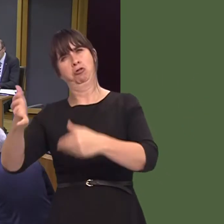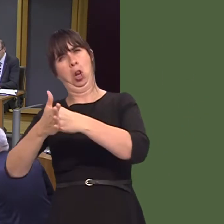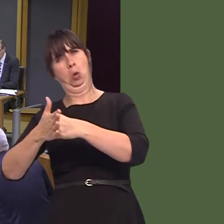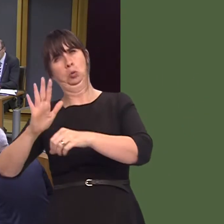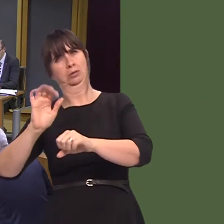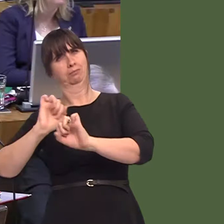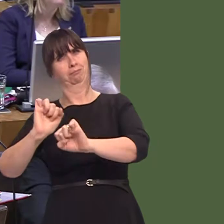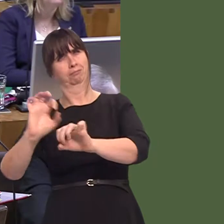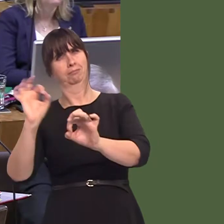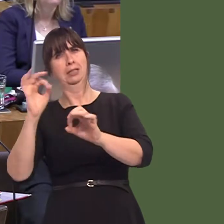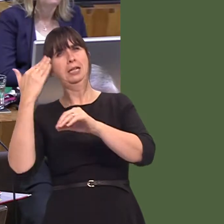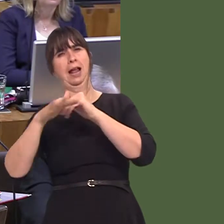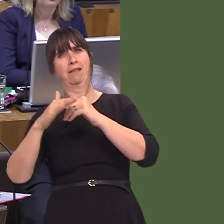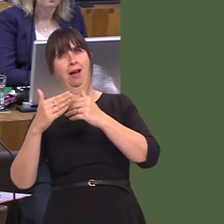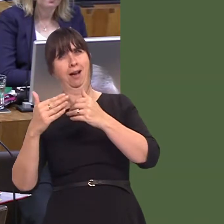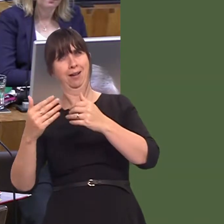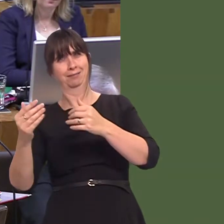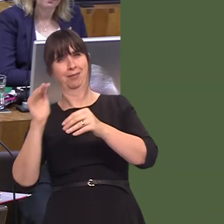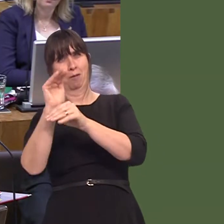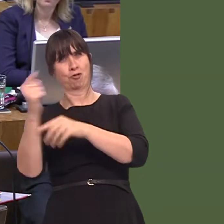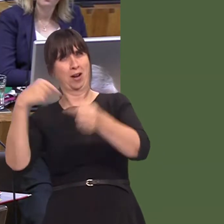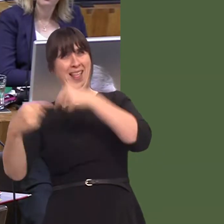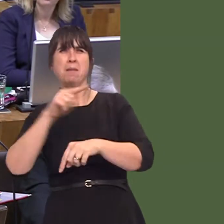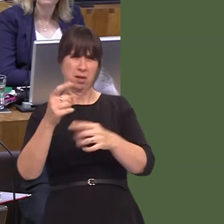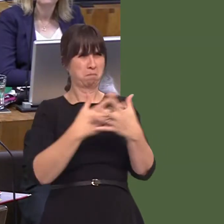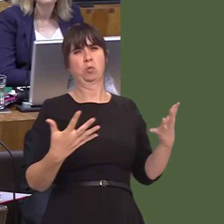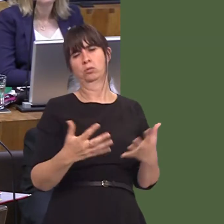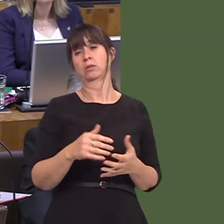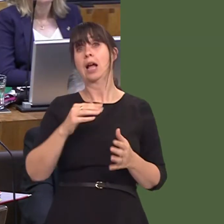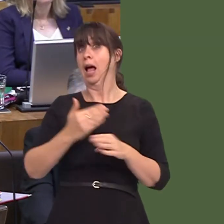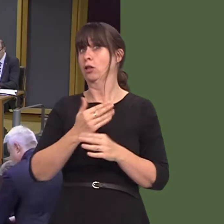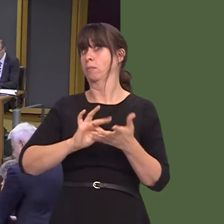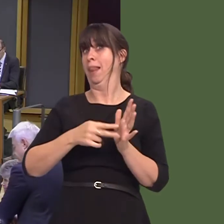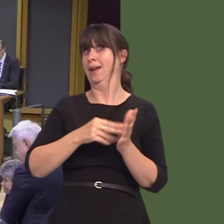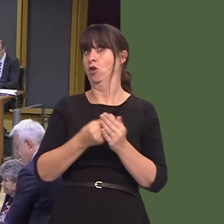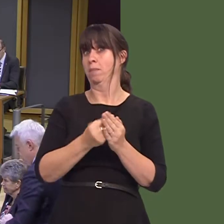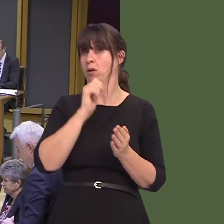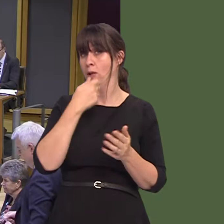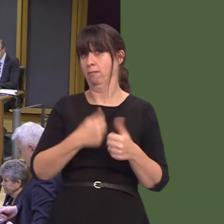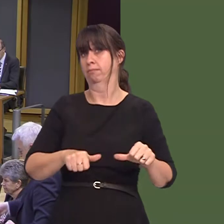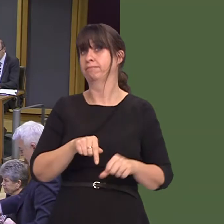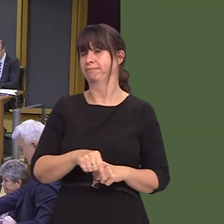Getting a balance is absolutely crucial, and thatís exactly what the economic action plan will do. Mike Hedges: 5.